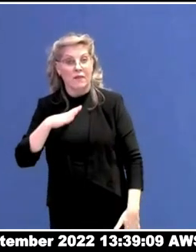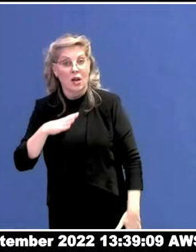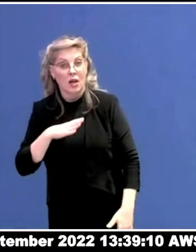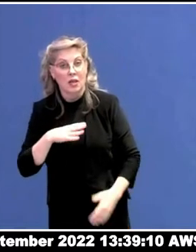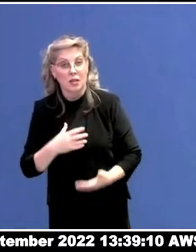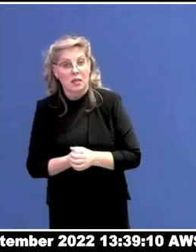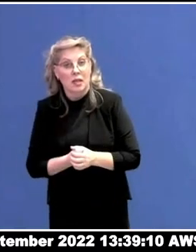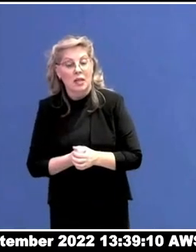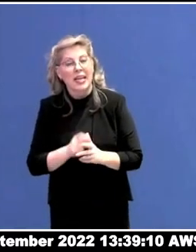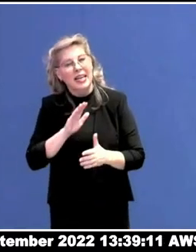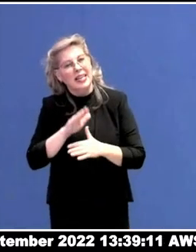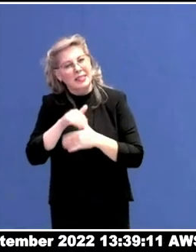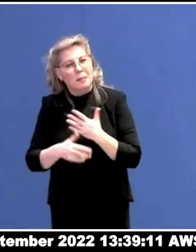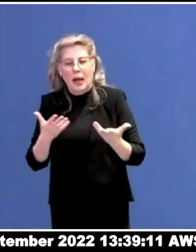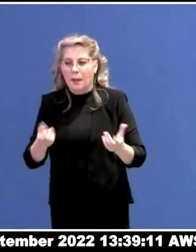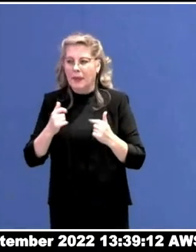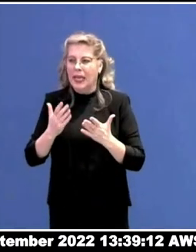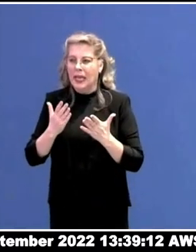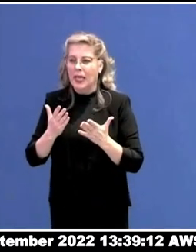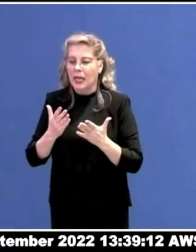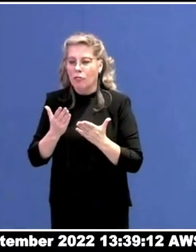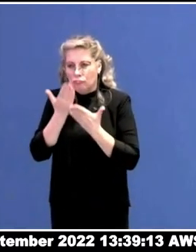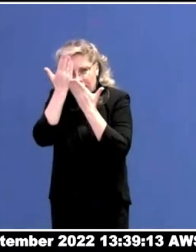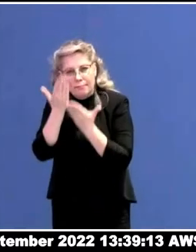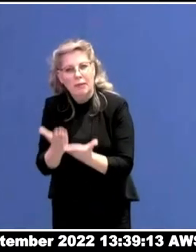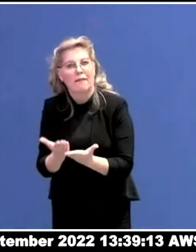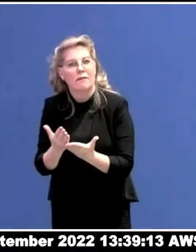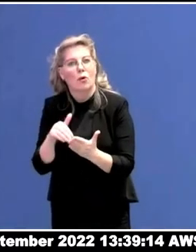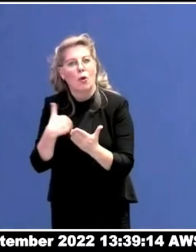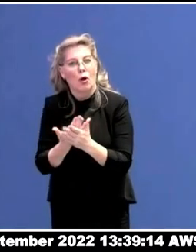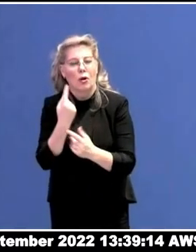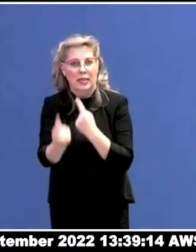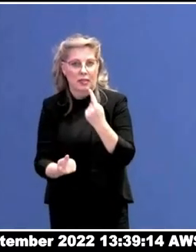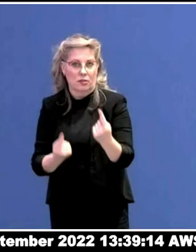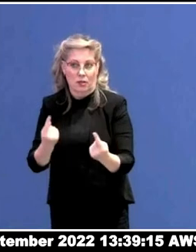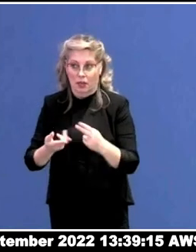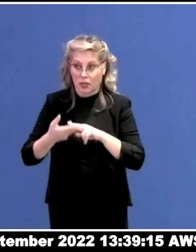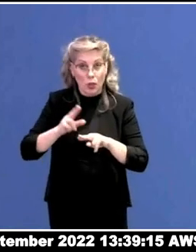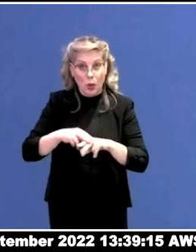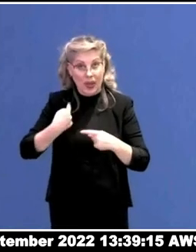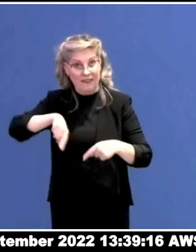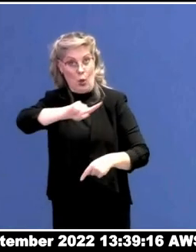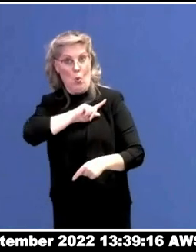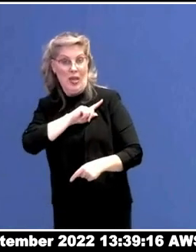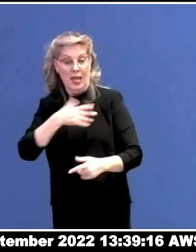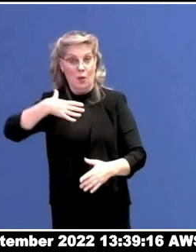beings. And like I said, if we want prisons - which I don't - we actually need to treat